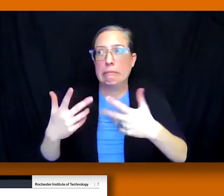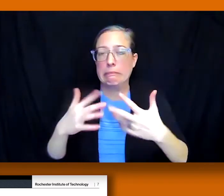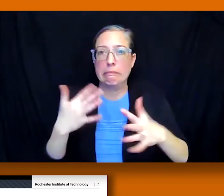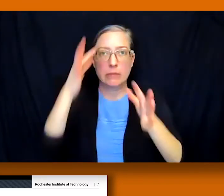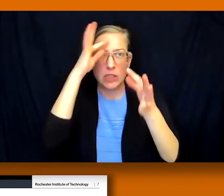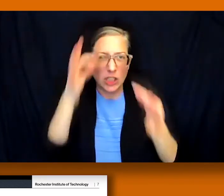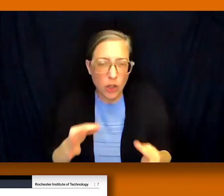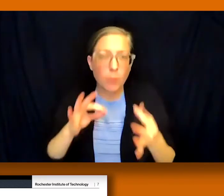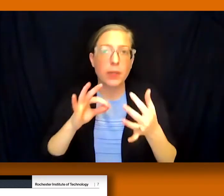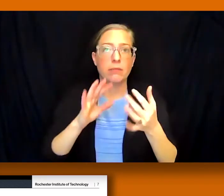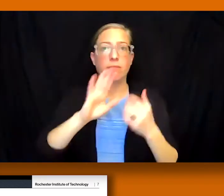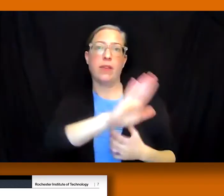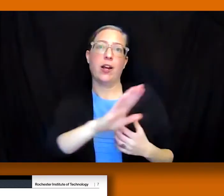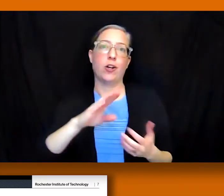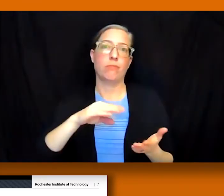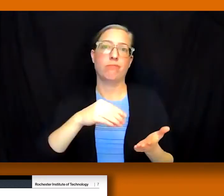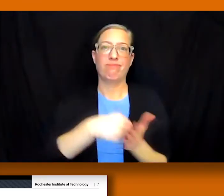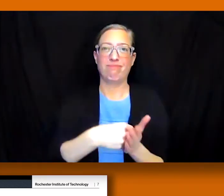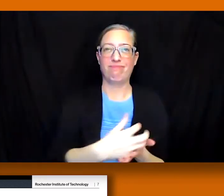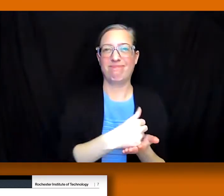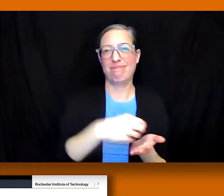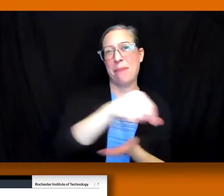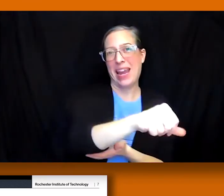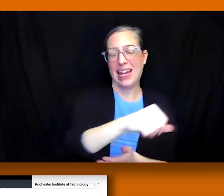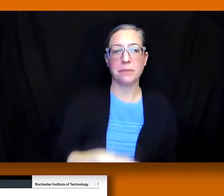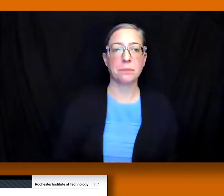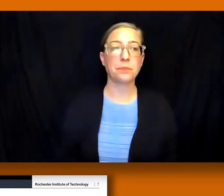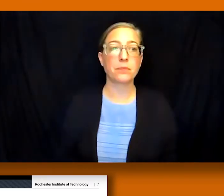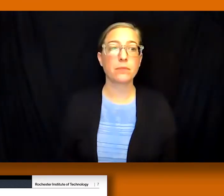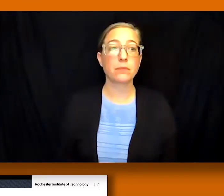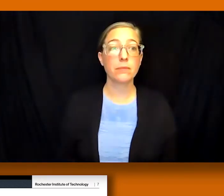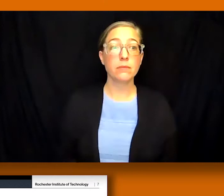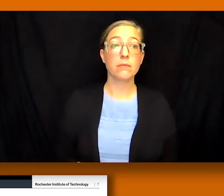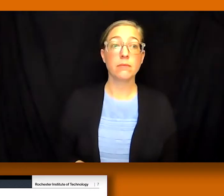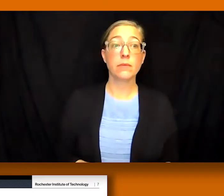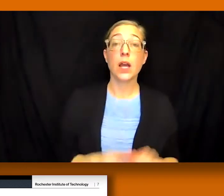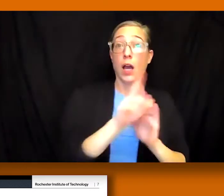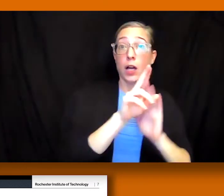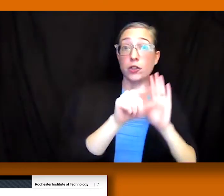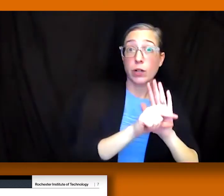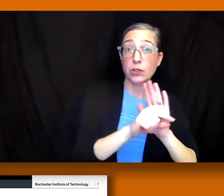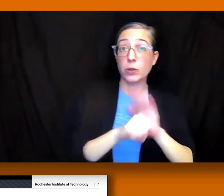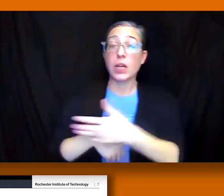Graduate and undergraduate students can be included on sponsored projects as employees.